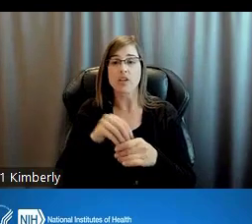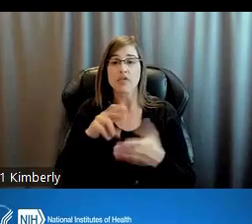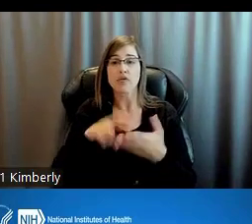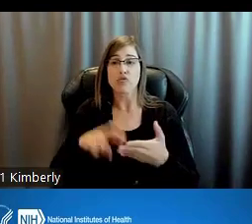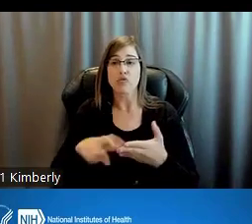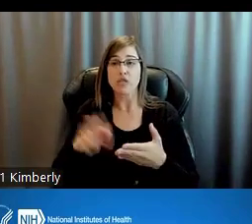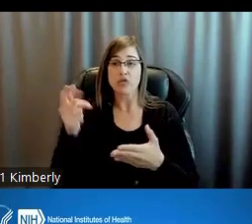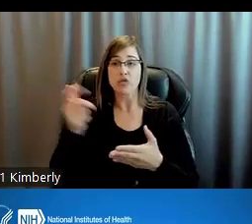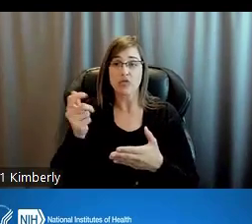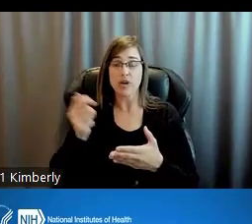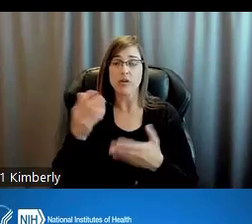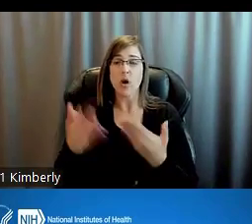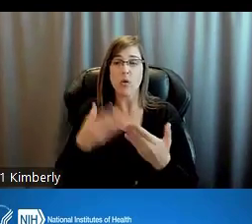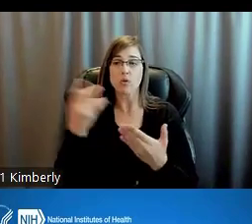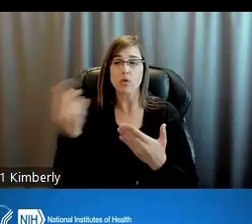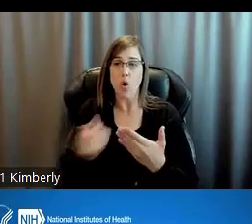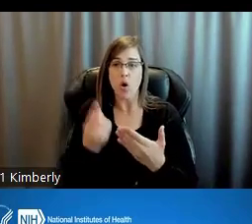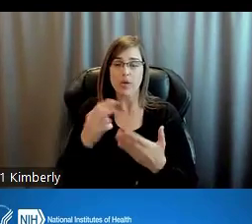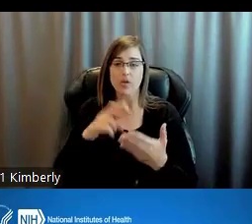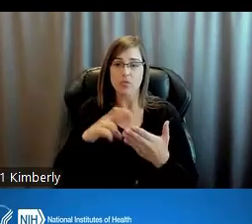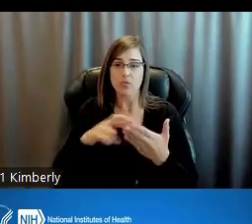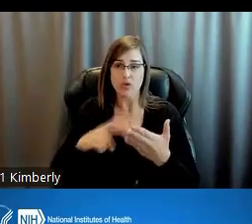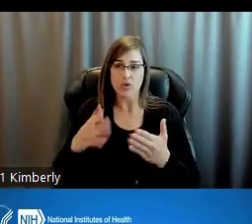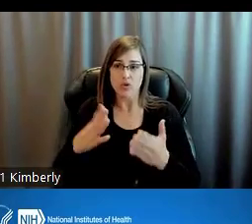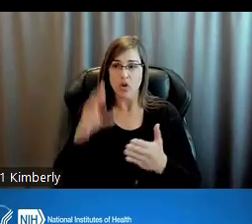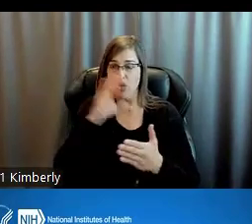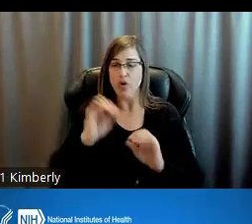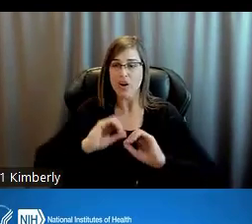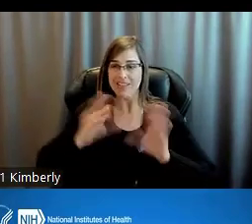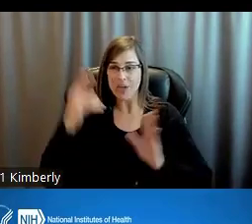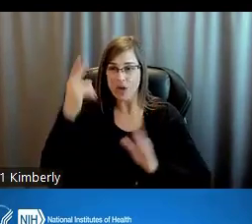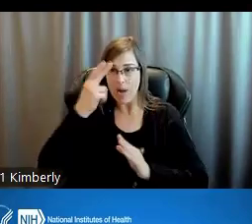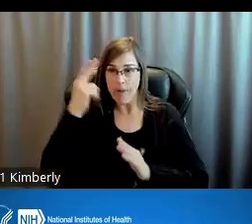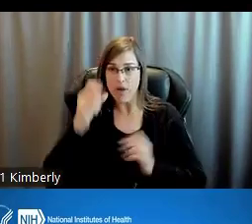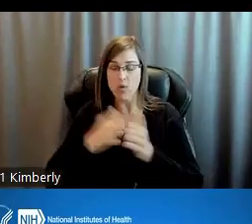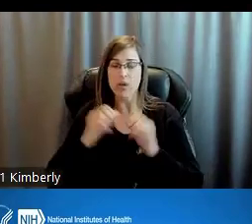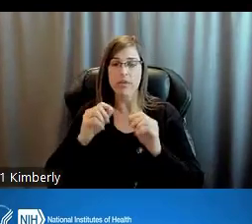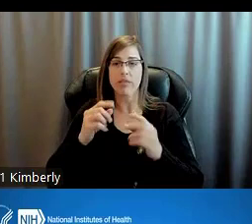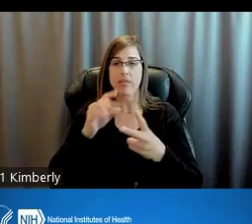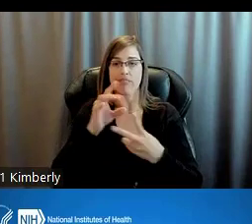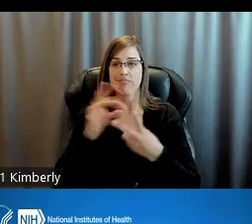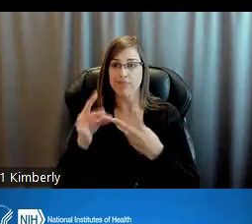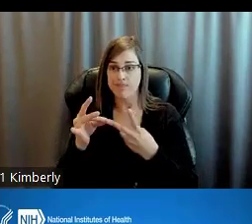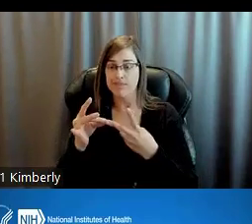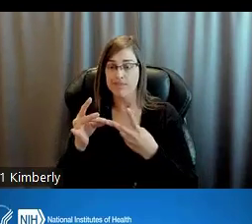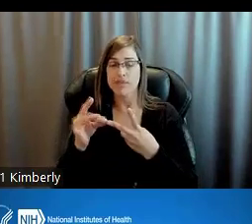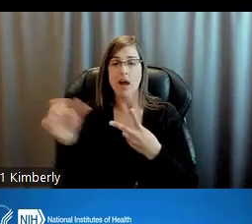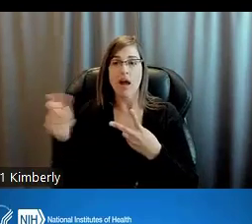almost always reviewers are looking for clear hypotheses with alternatives proposed and paying attention to the factors